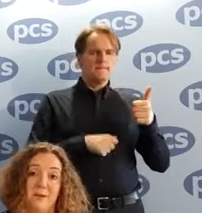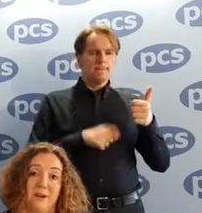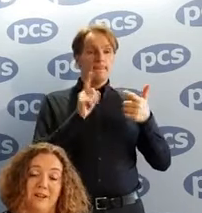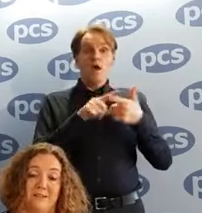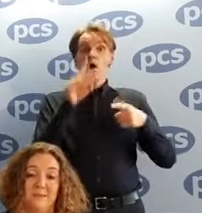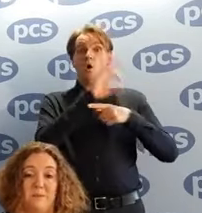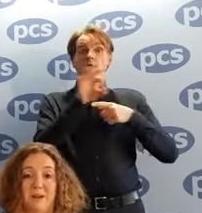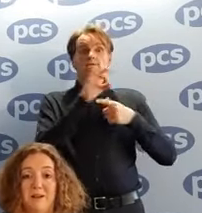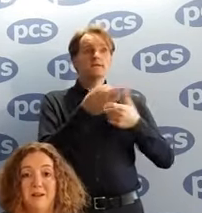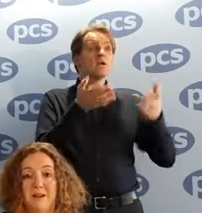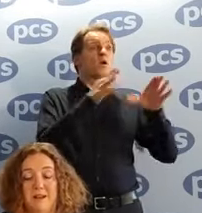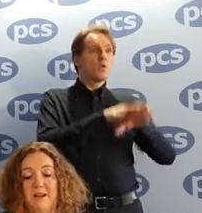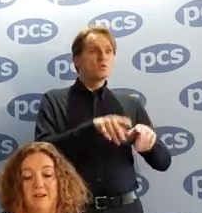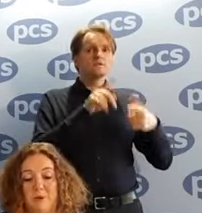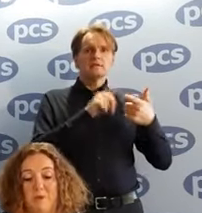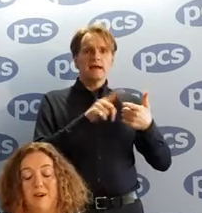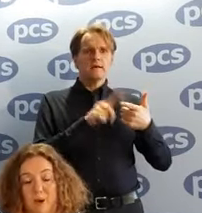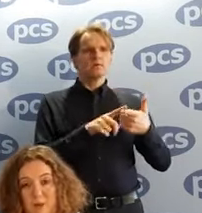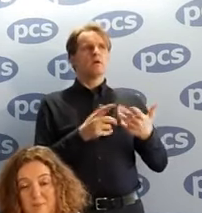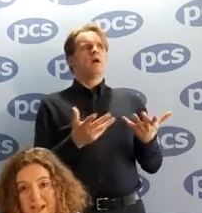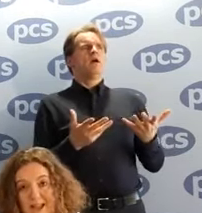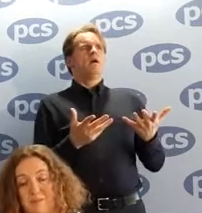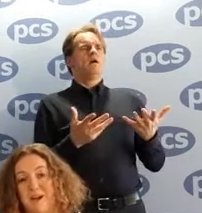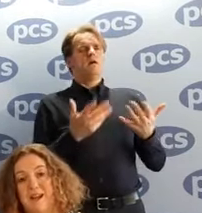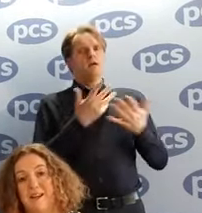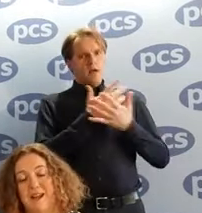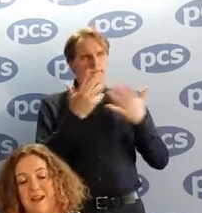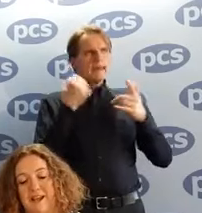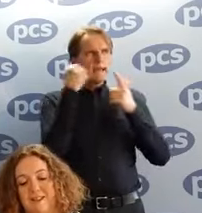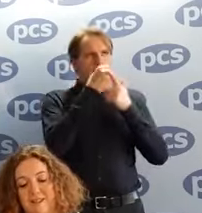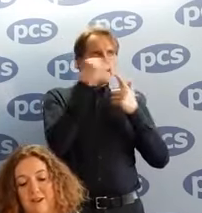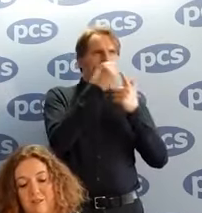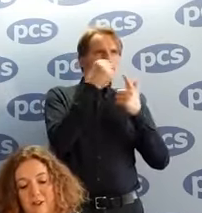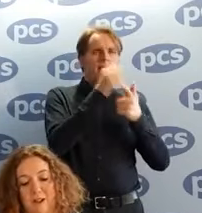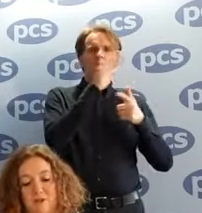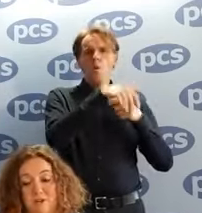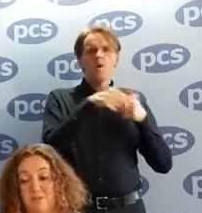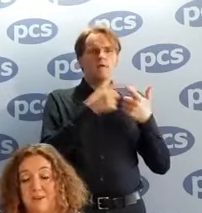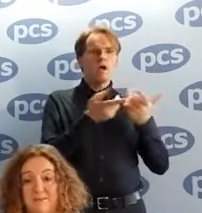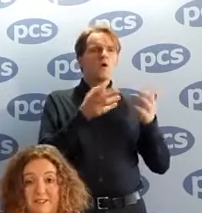know we've quite a big campaign against a lot the closures with some